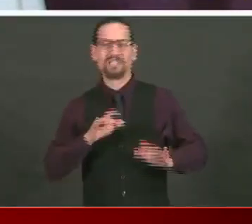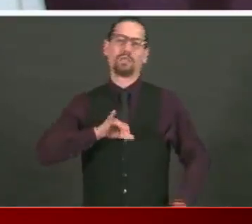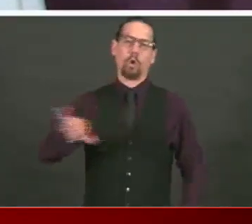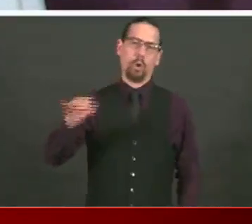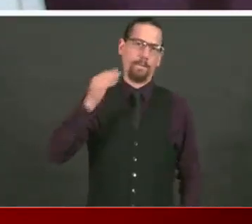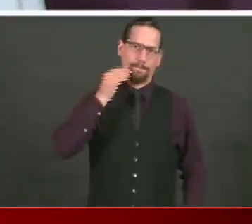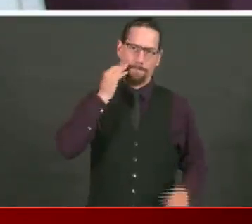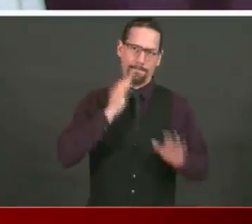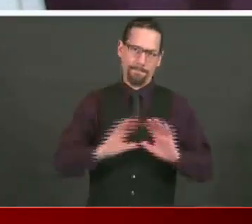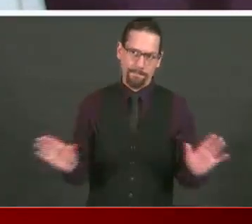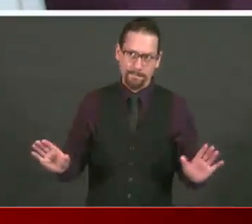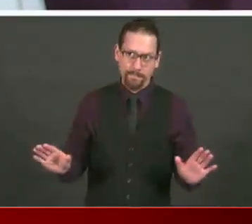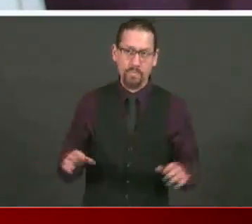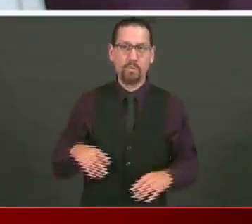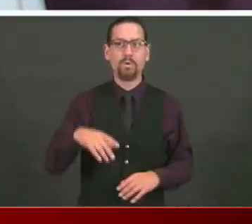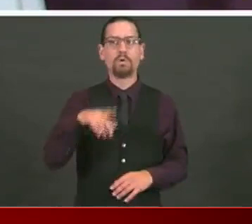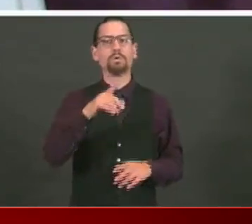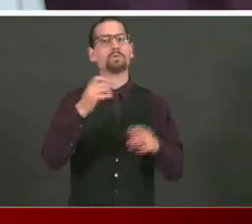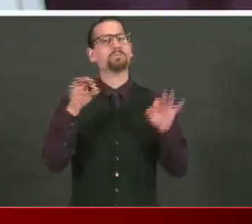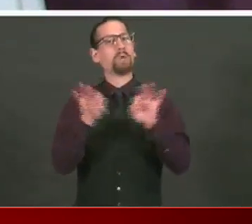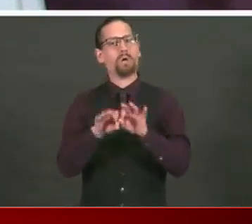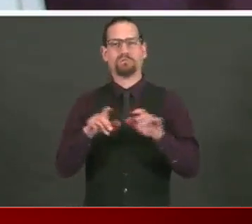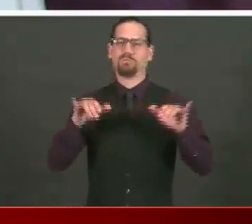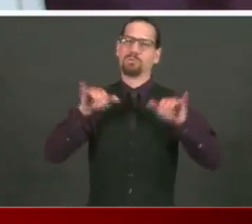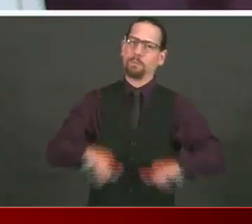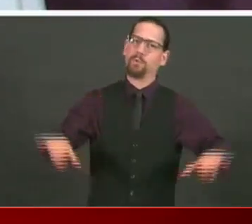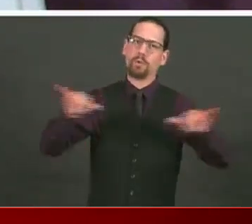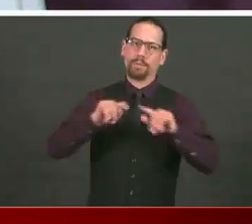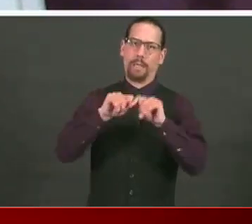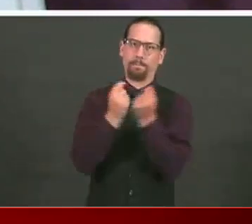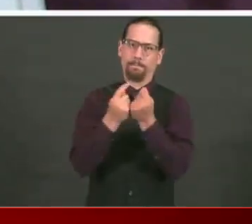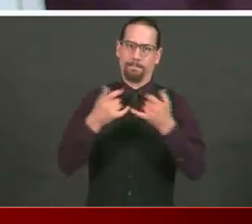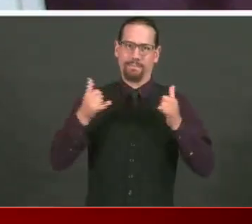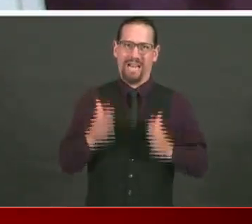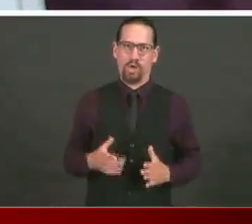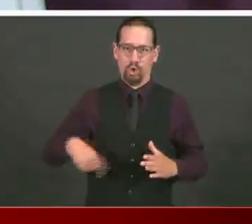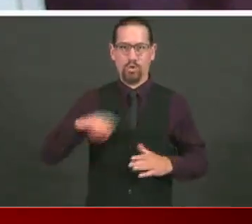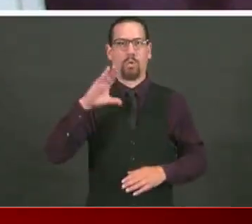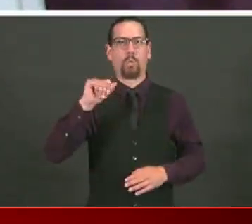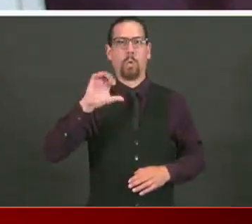PLAYERS. STAY IN THAT STABLE GROUP.